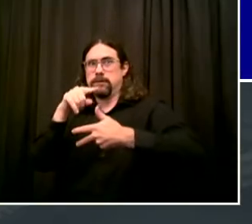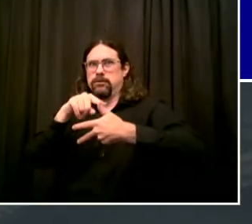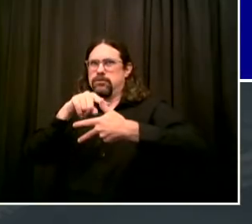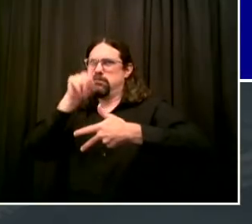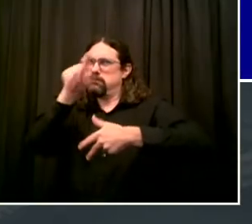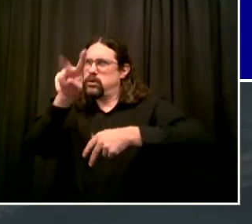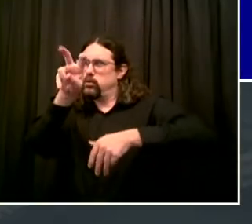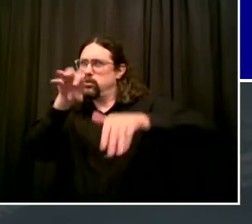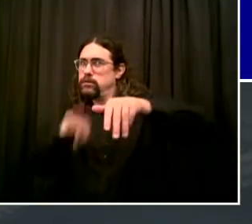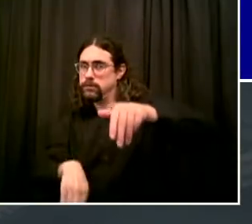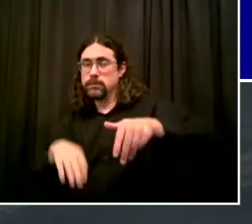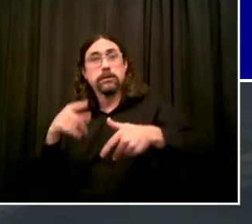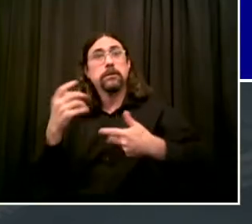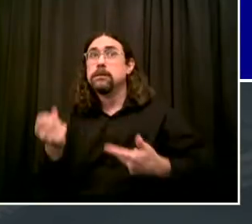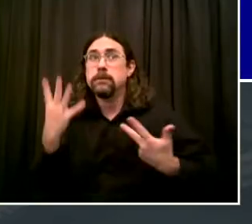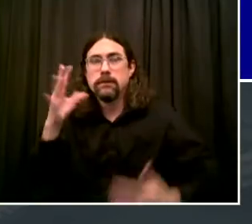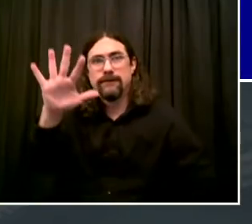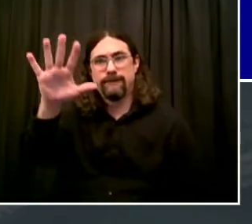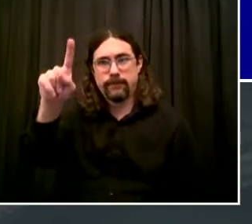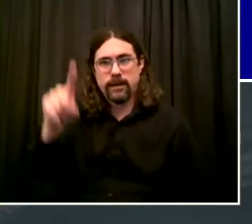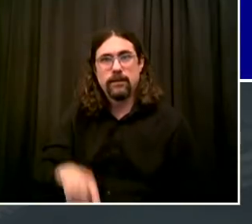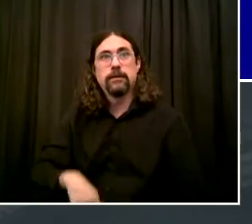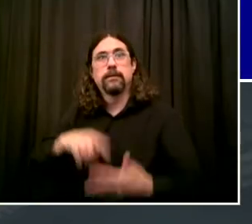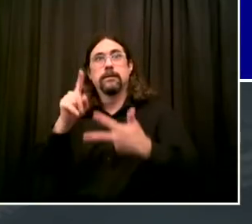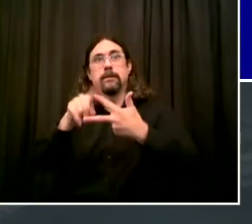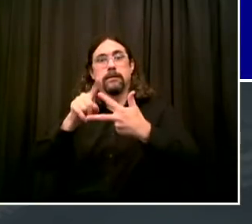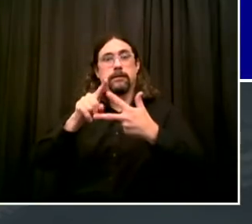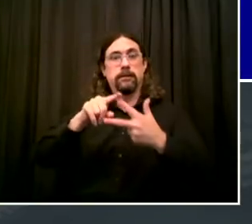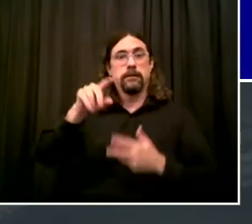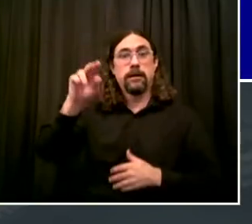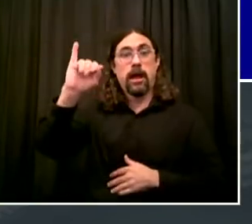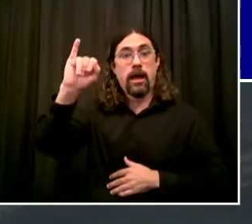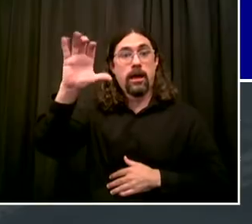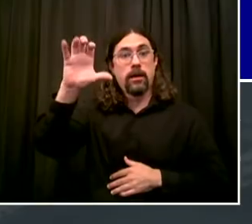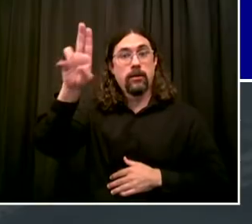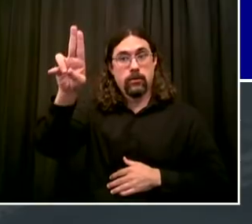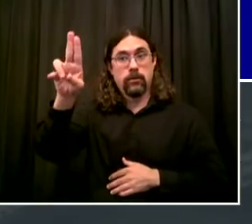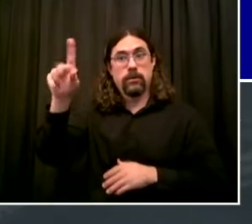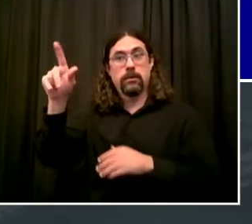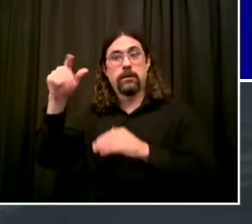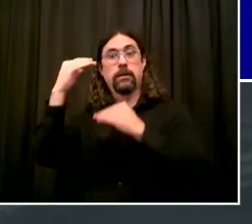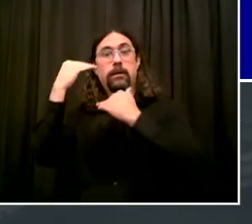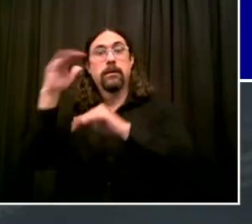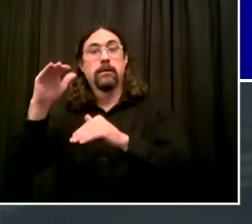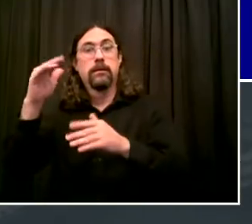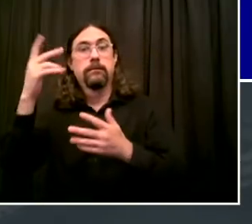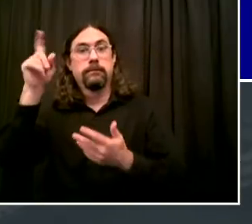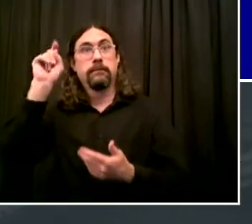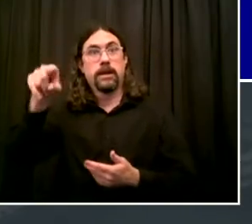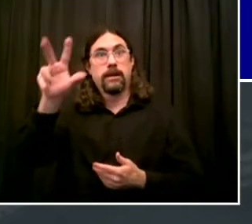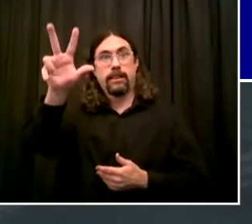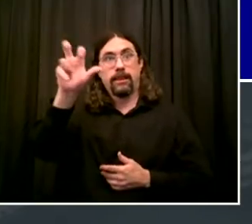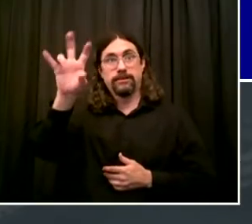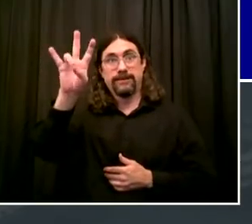FROM COVID-19 HAS BEEN 200. TODAY'S REPORT WAS 51.